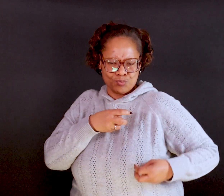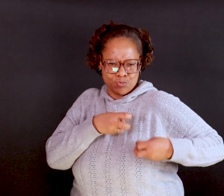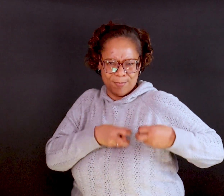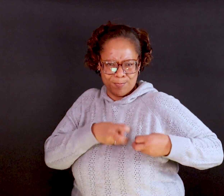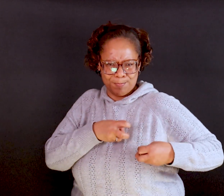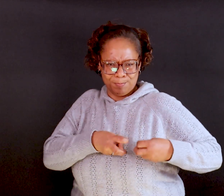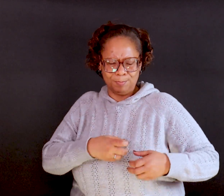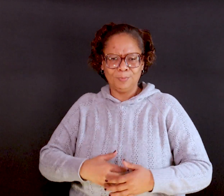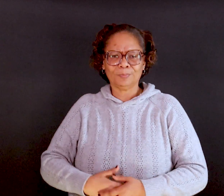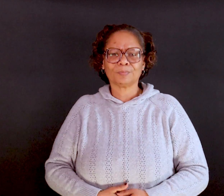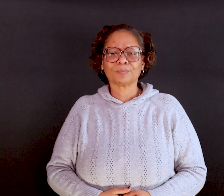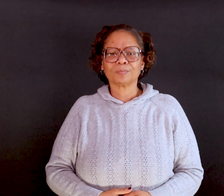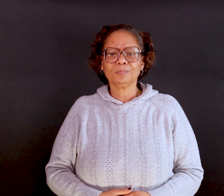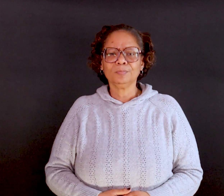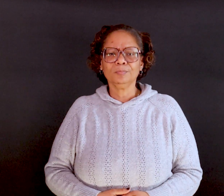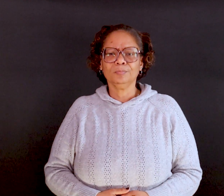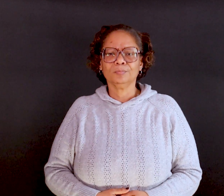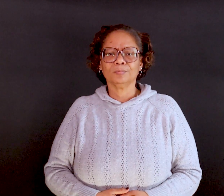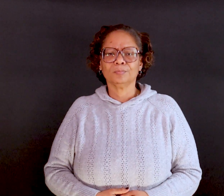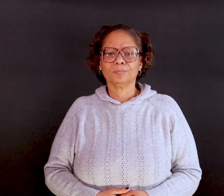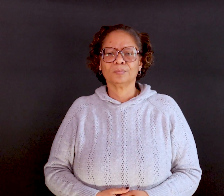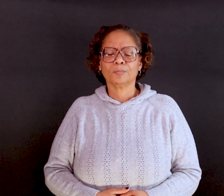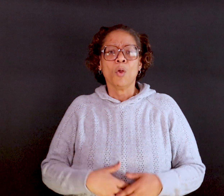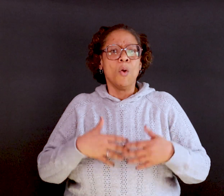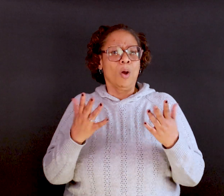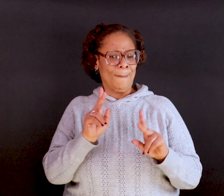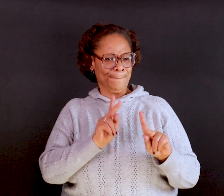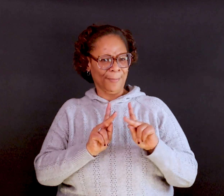People with chronic lung disease or congenital heart disease,